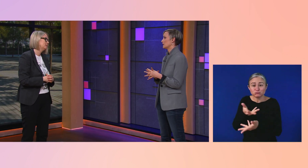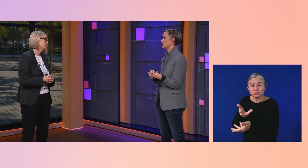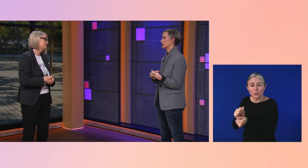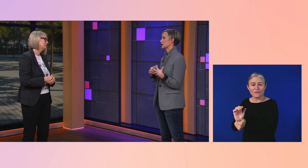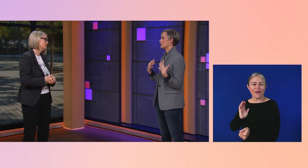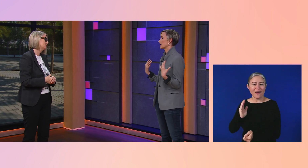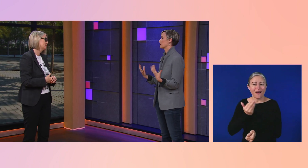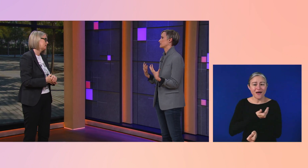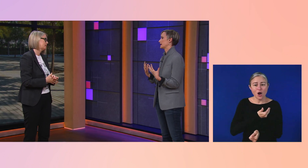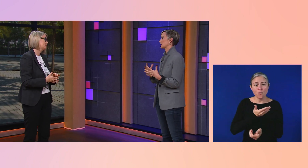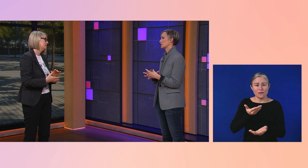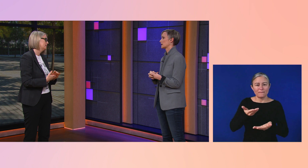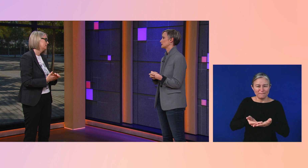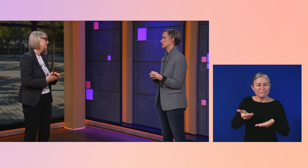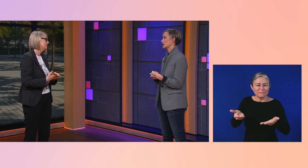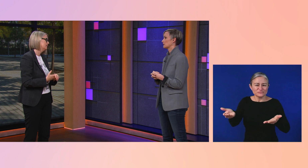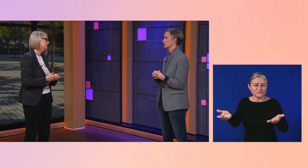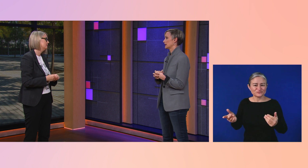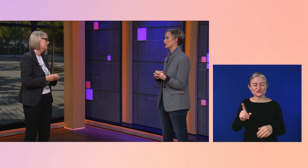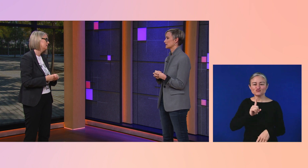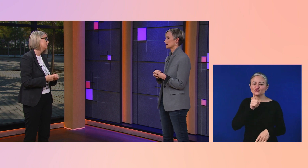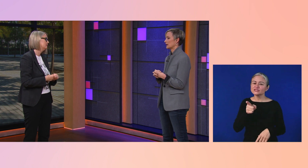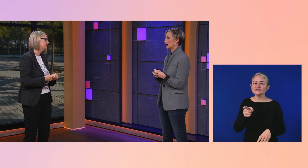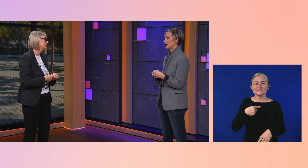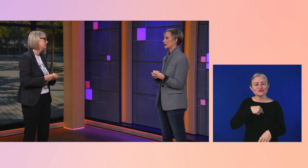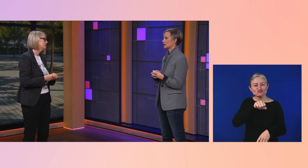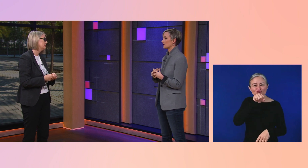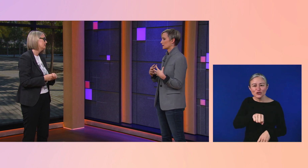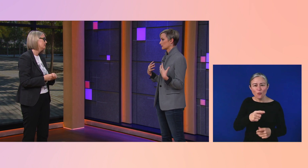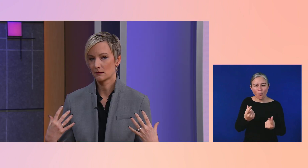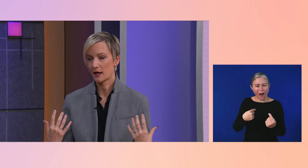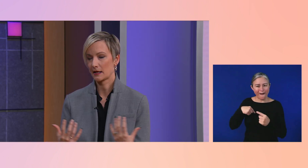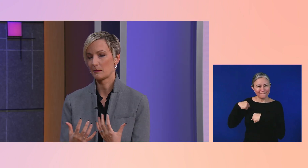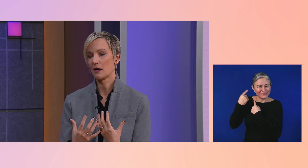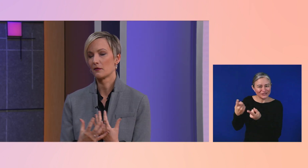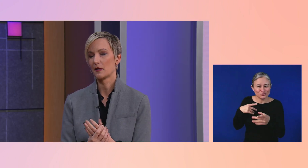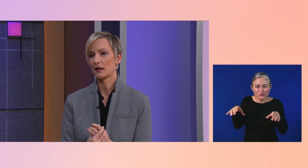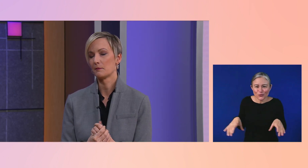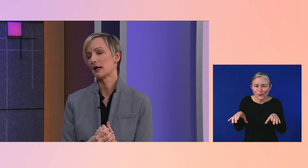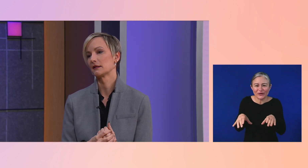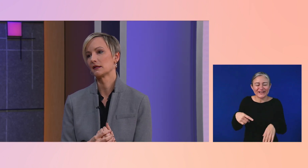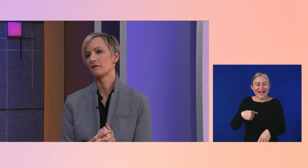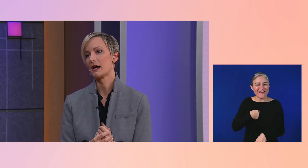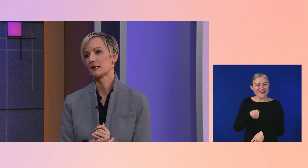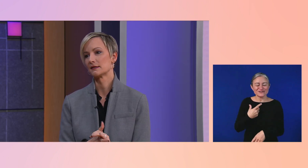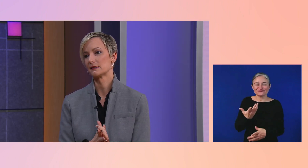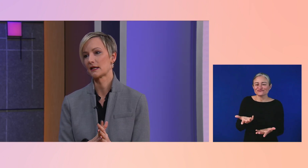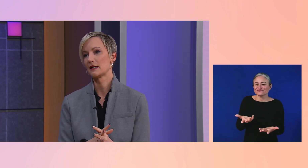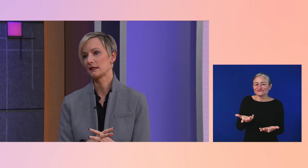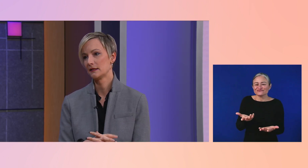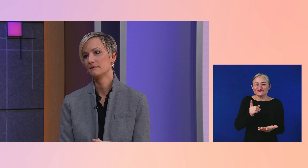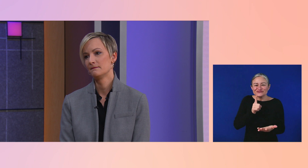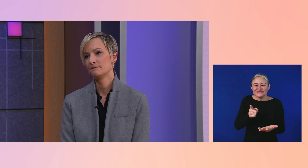really love amplifying incredible disabled leaders and talking about the impact that they've had on society.